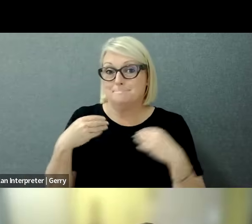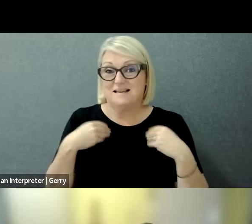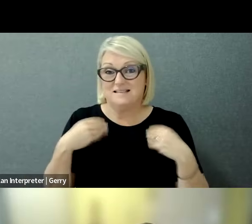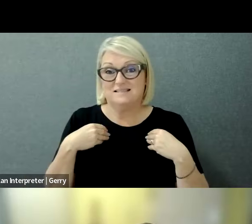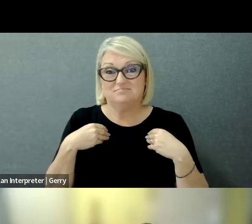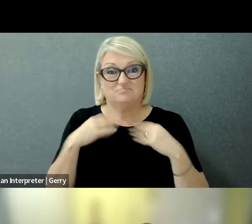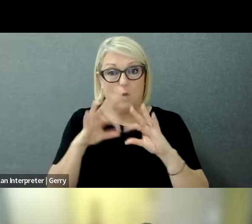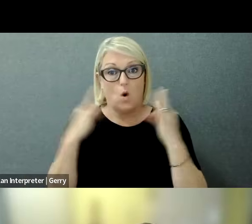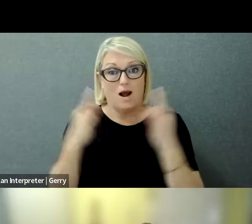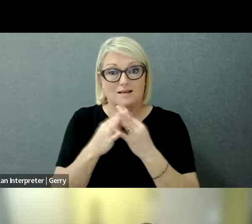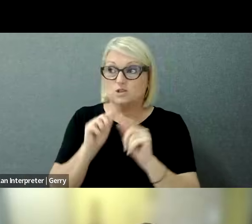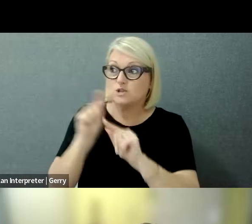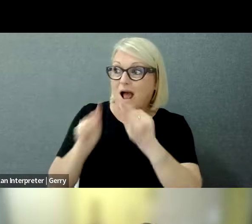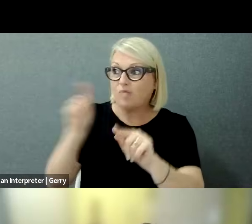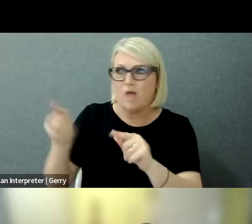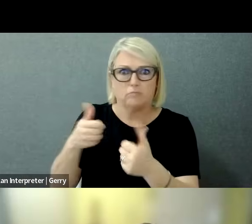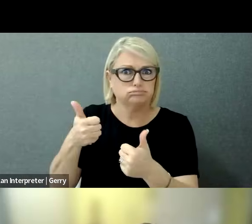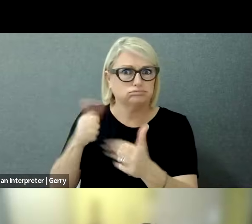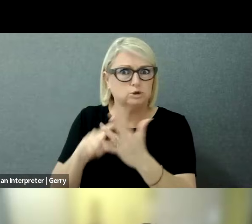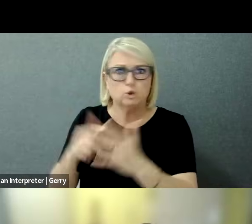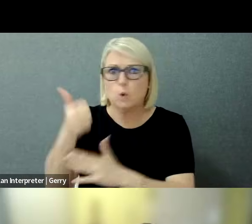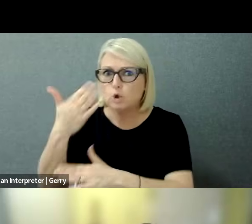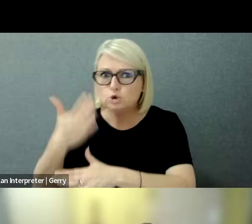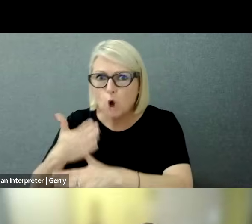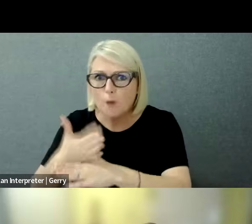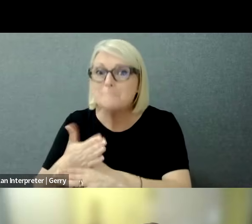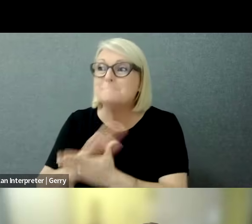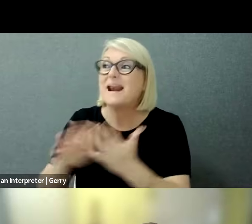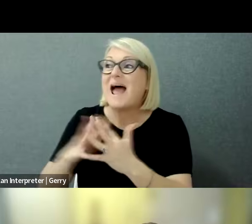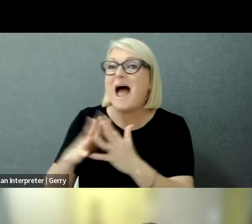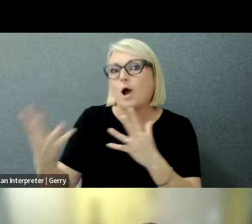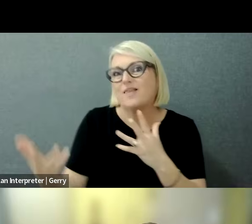them in the universal system so that we can bring those things together? And I think that's some of